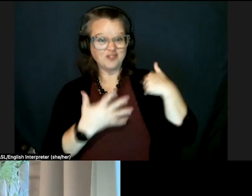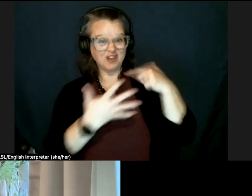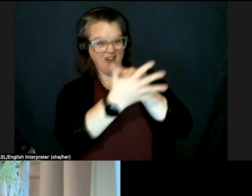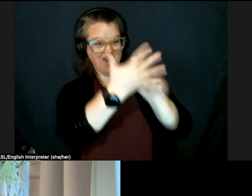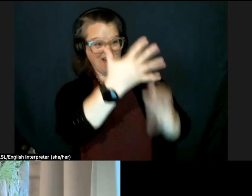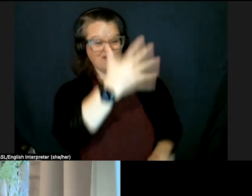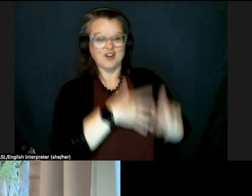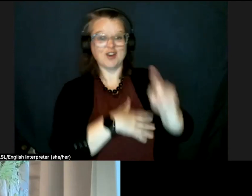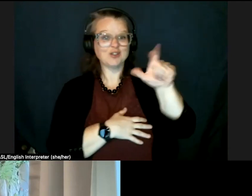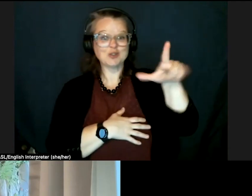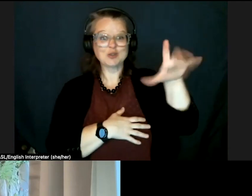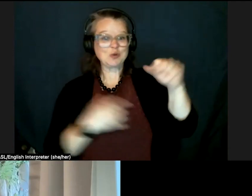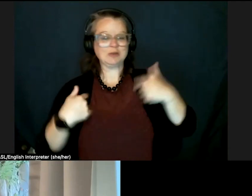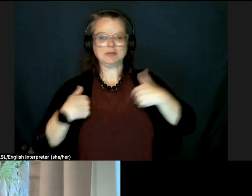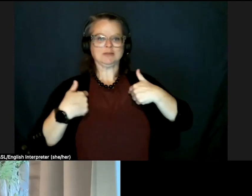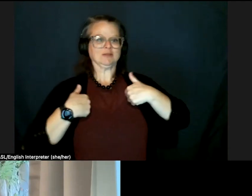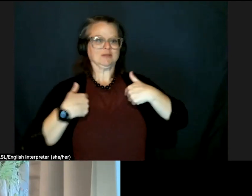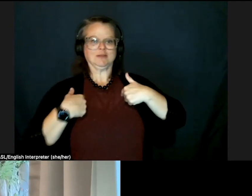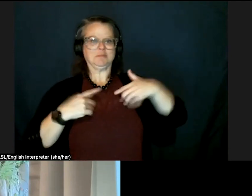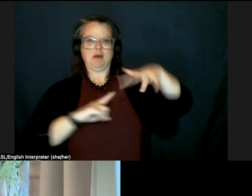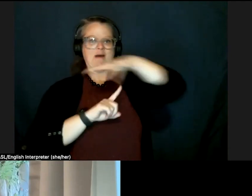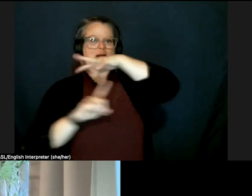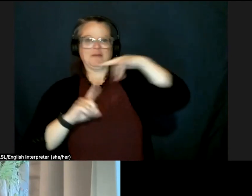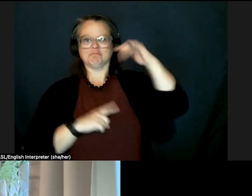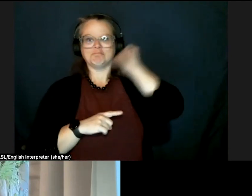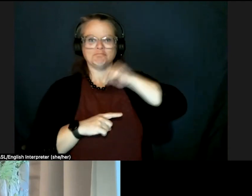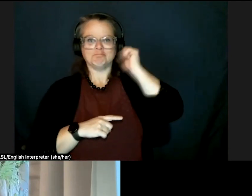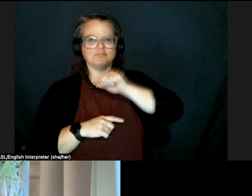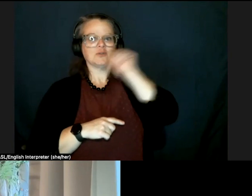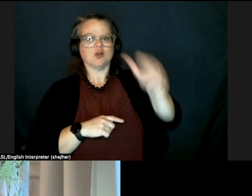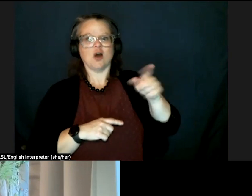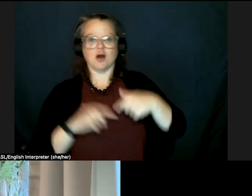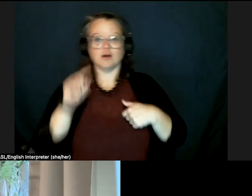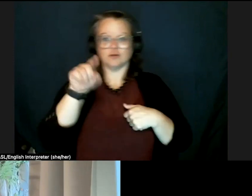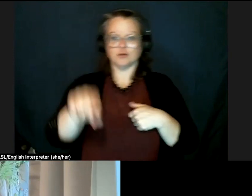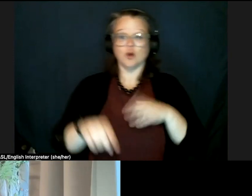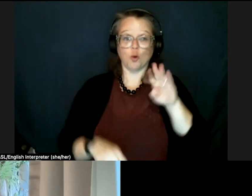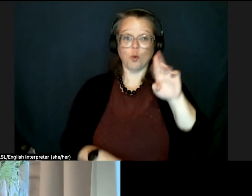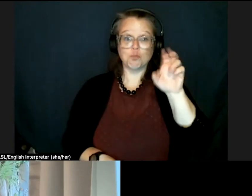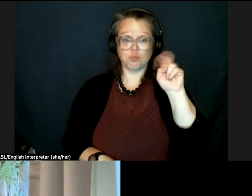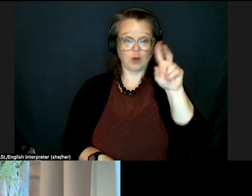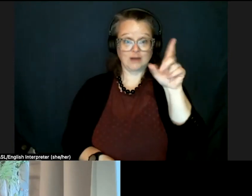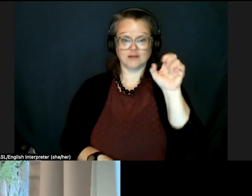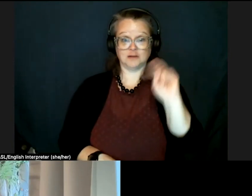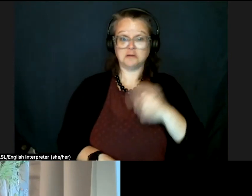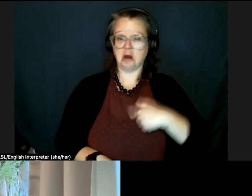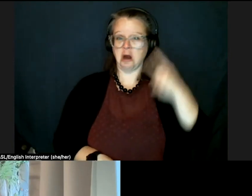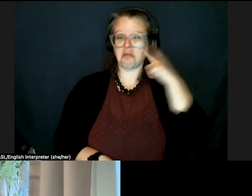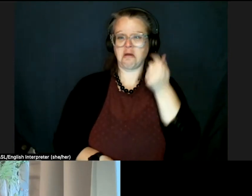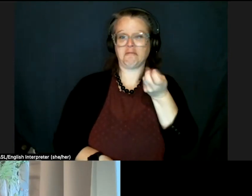time since I've worked in that ecosystem. Brendan: Yeah, there's way more than I thought there ever was. Lauren: Yeah. And so we now